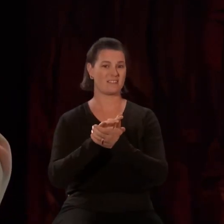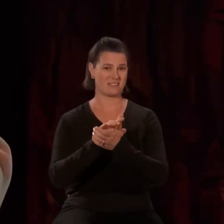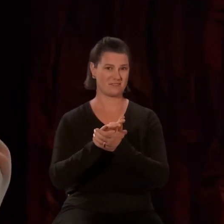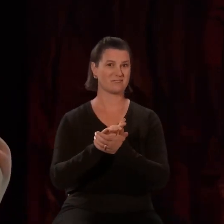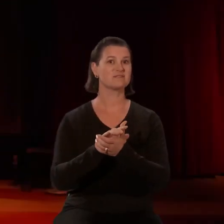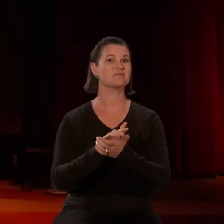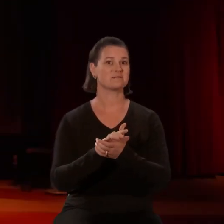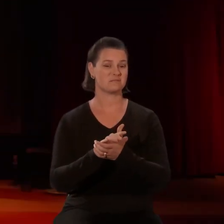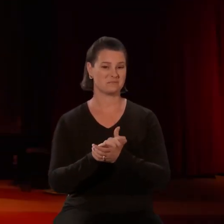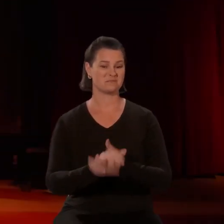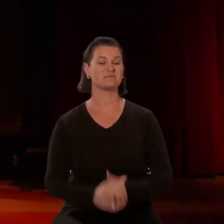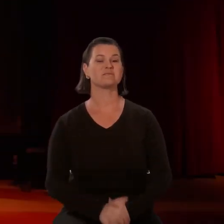(crunches)